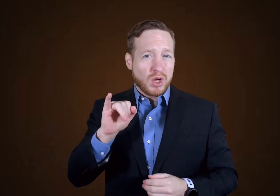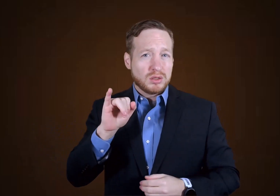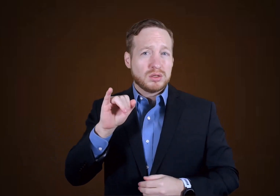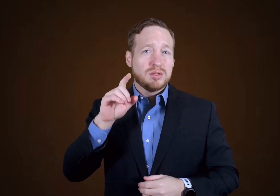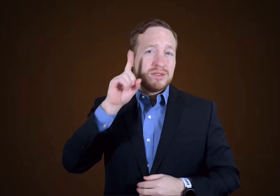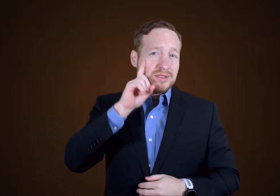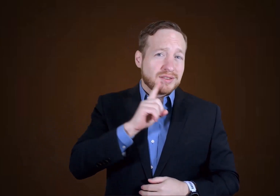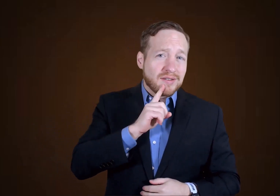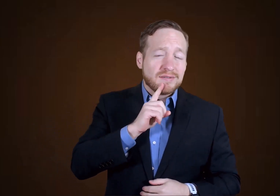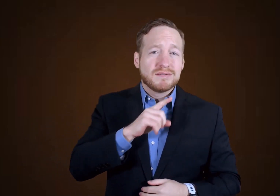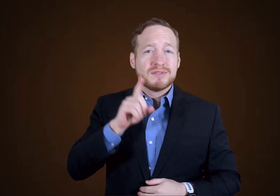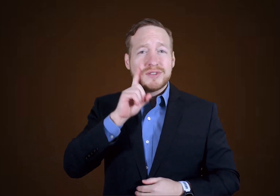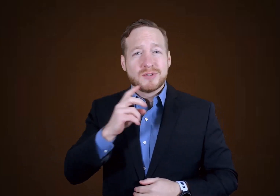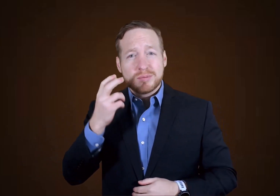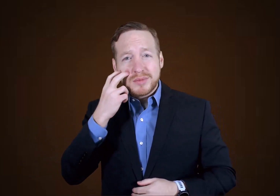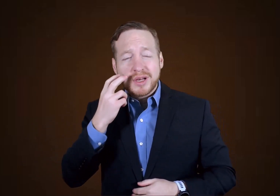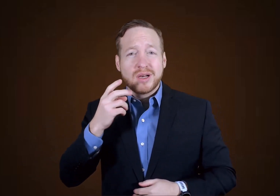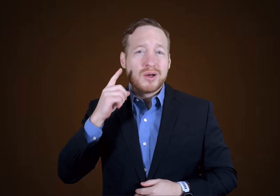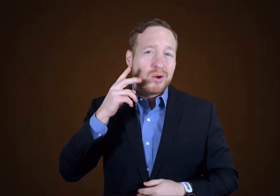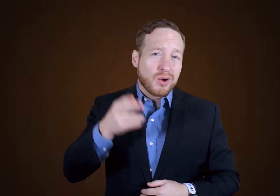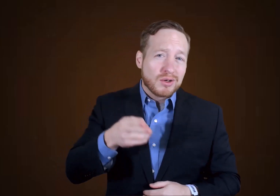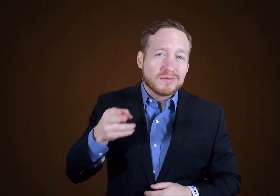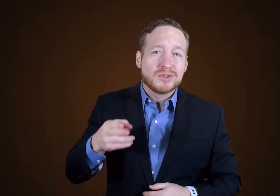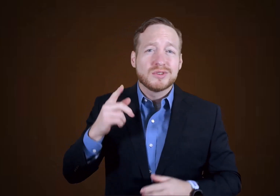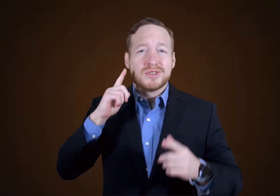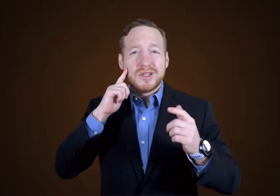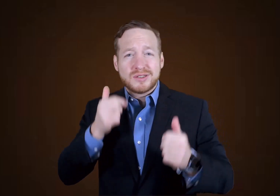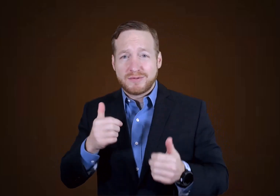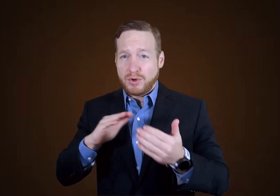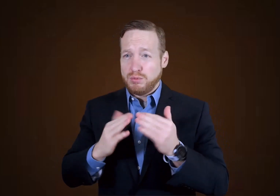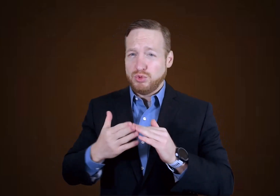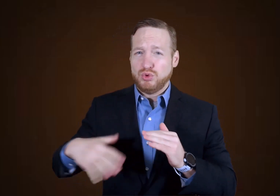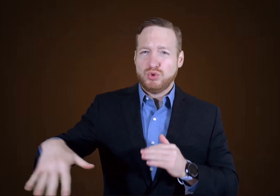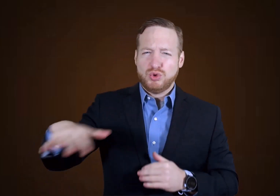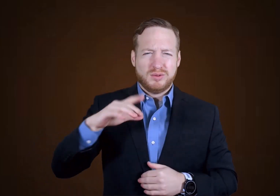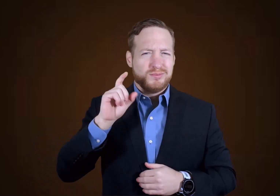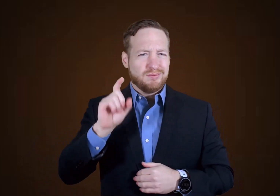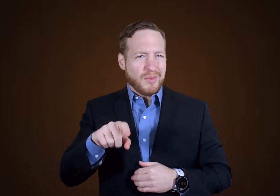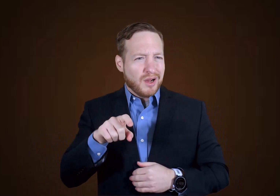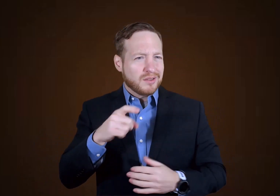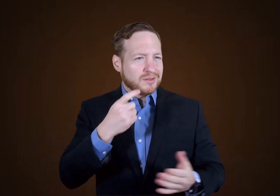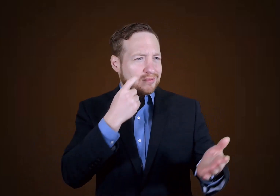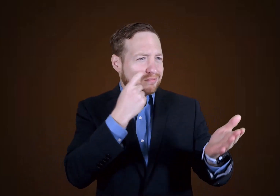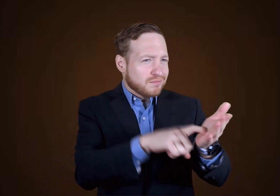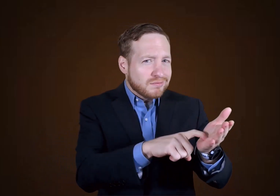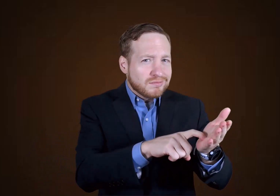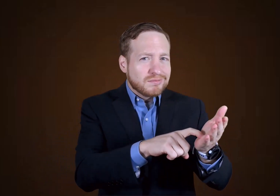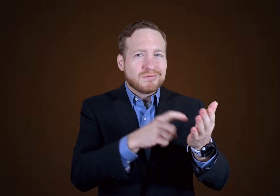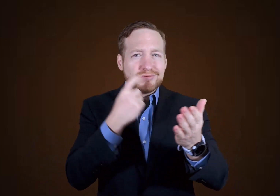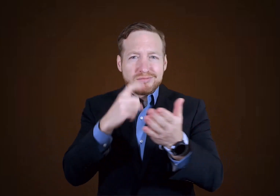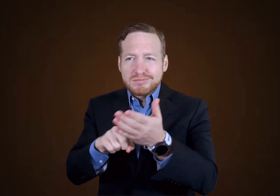out to people so deaf people deaf blind people hard of hearing people and late deafened people